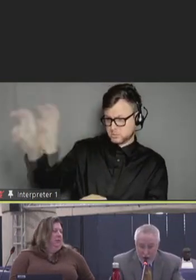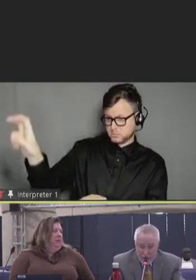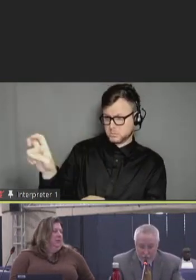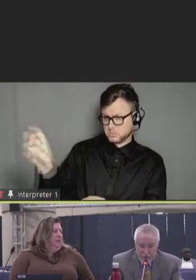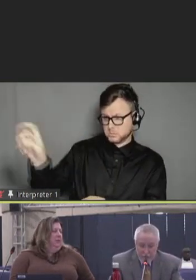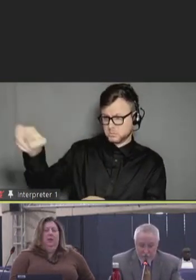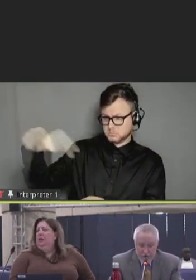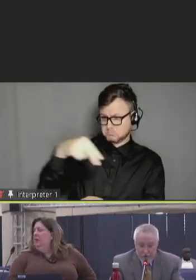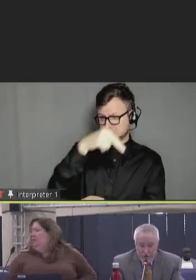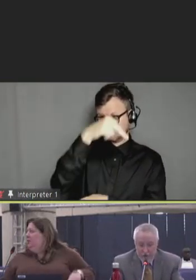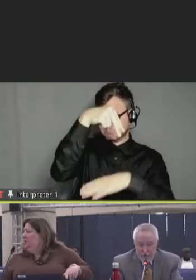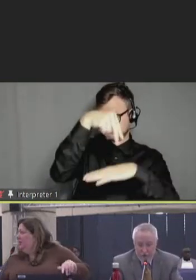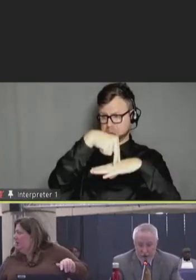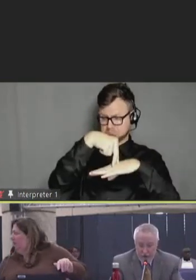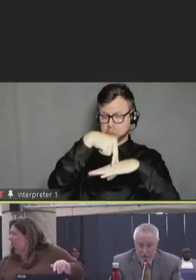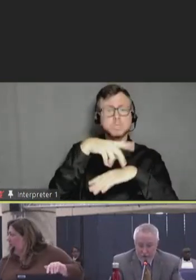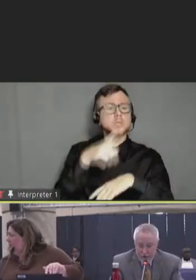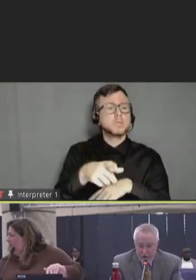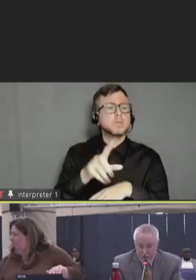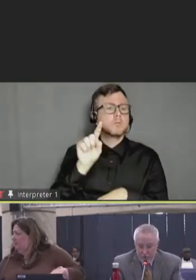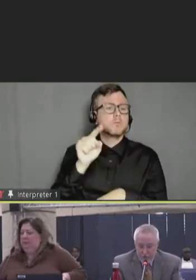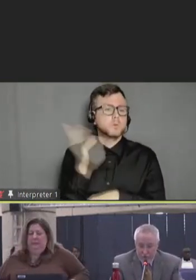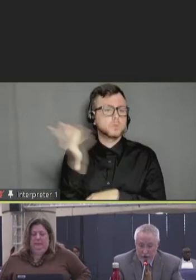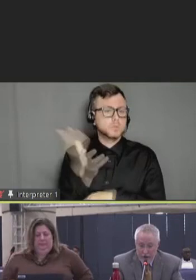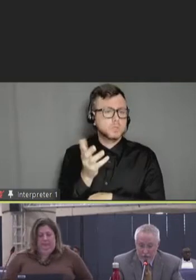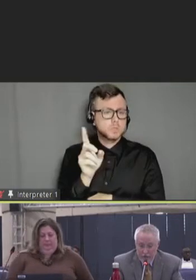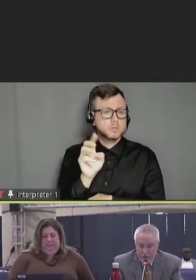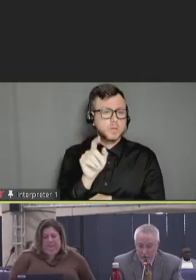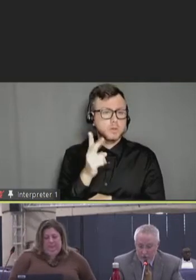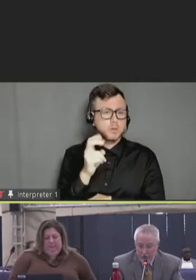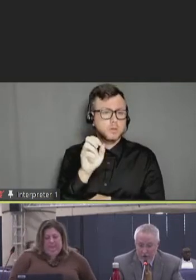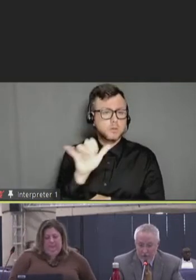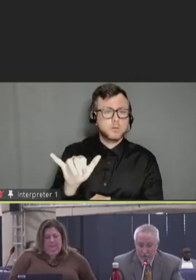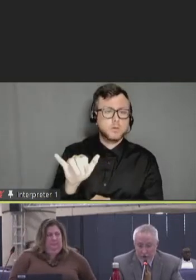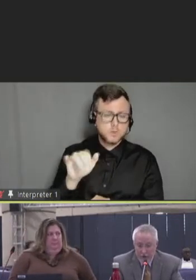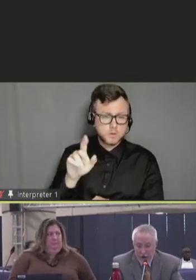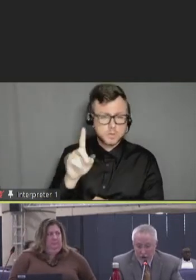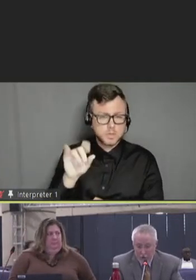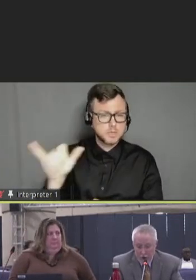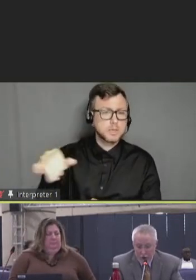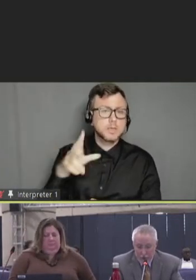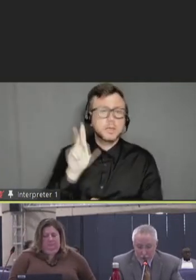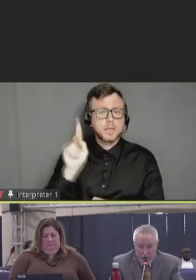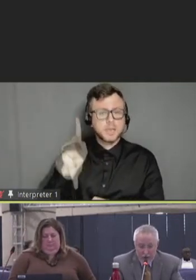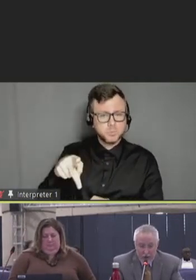Our first presenter is Dr. Matthew Daley from Kaiser Permanente, Colorado.